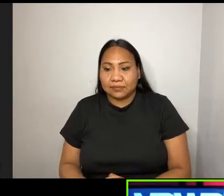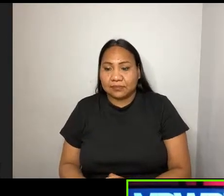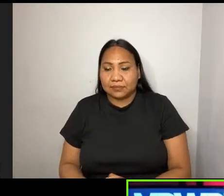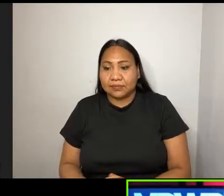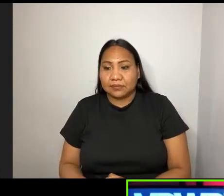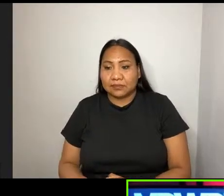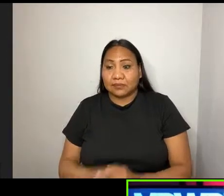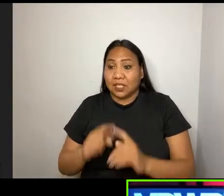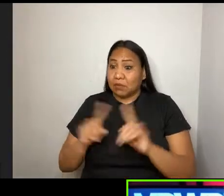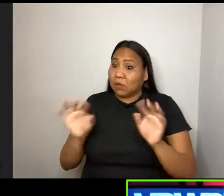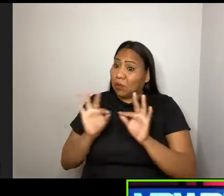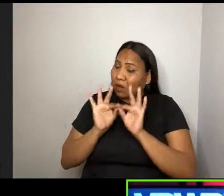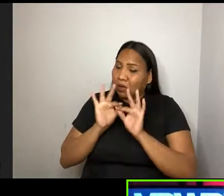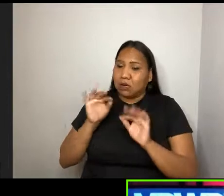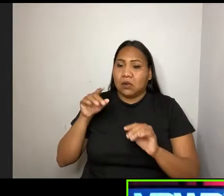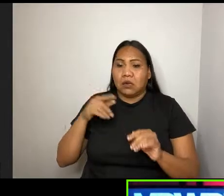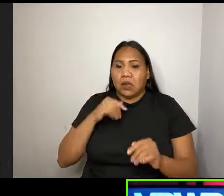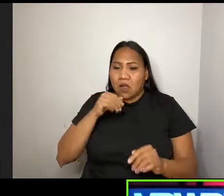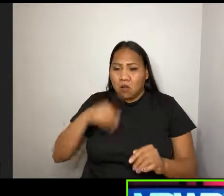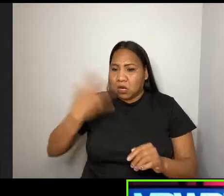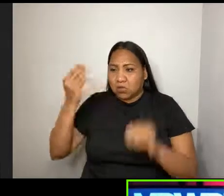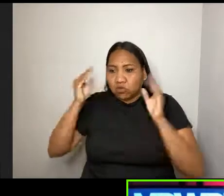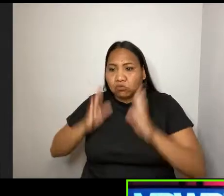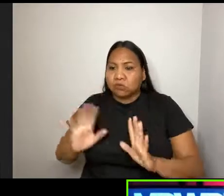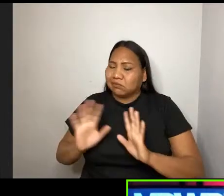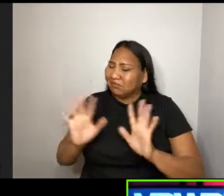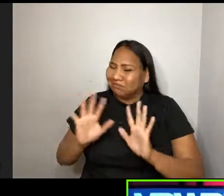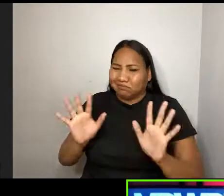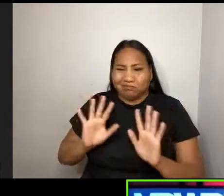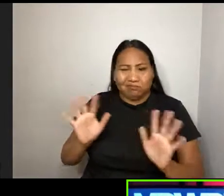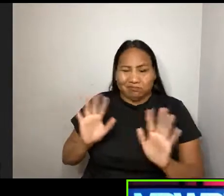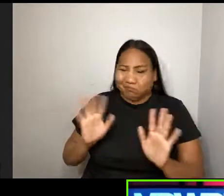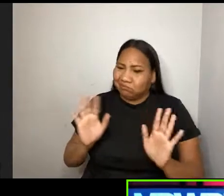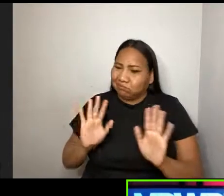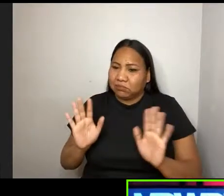The children need to learn their history. They need to be supported.